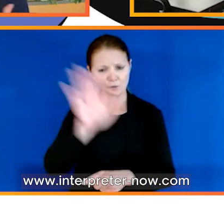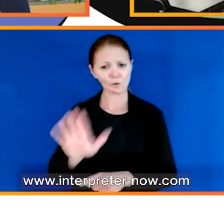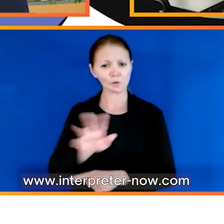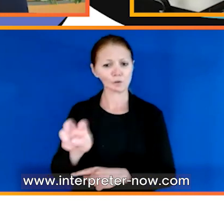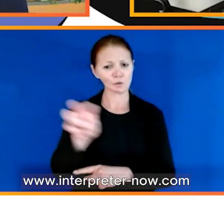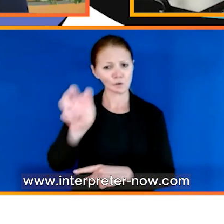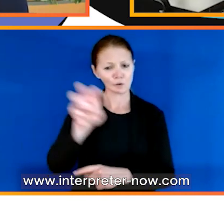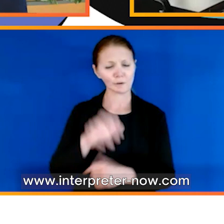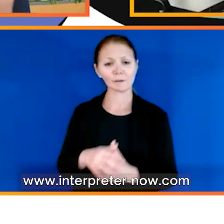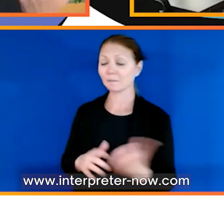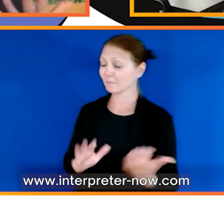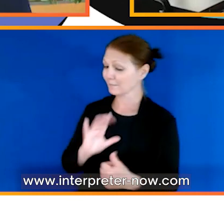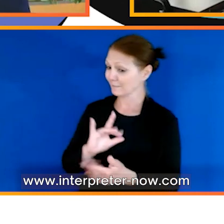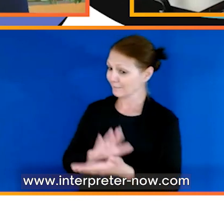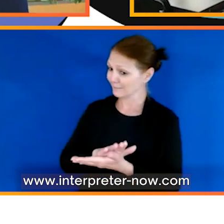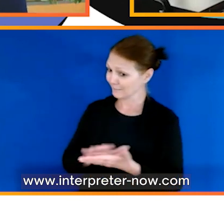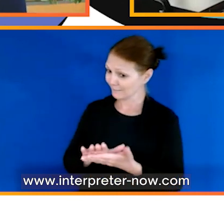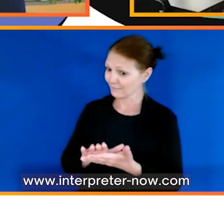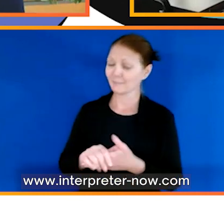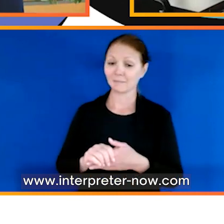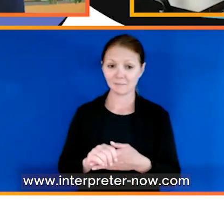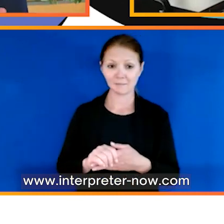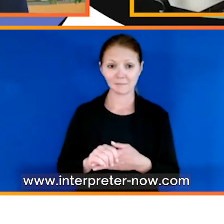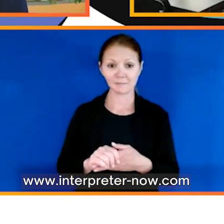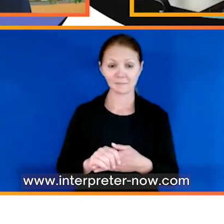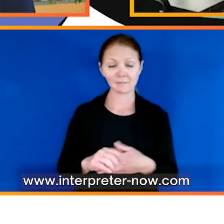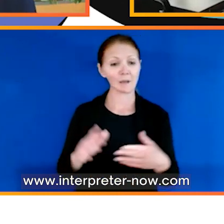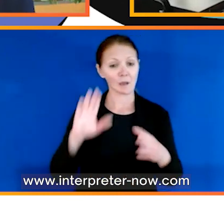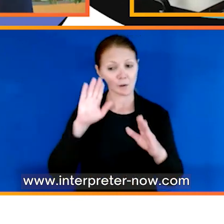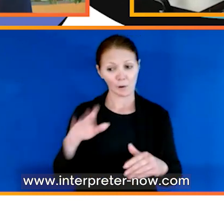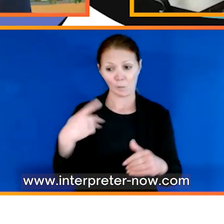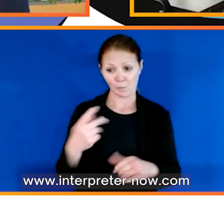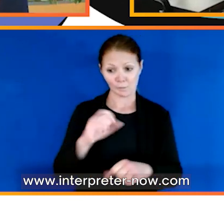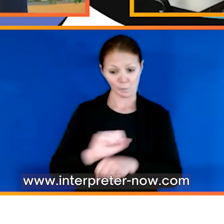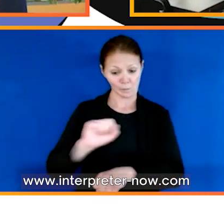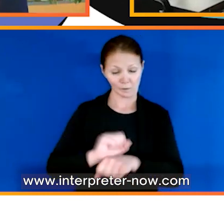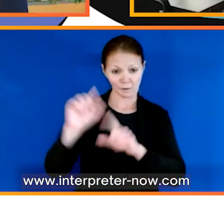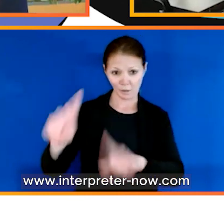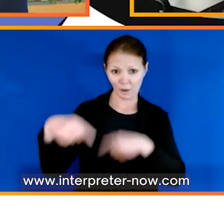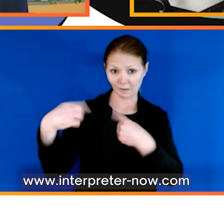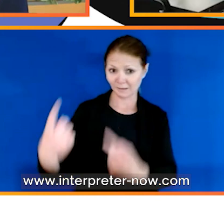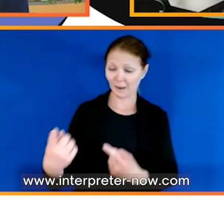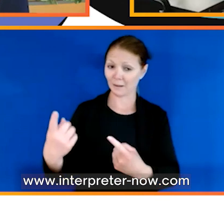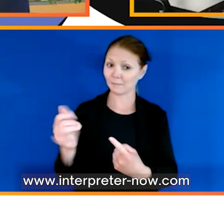So in our e-learning, you'll come away with an action plan to really move forward on your journey.